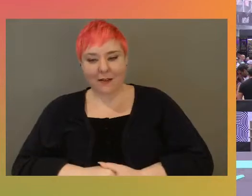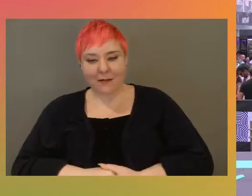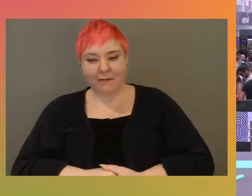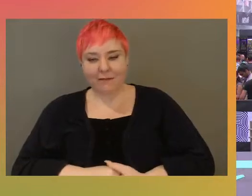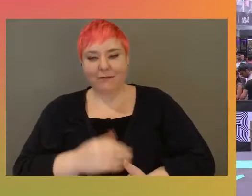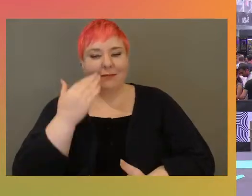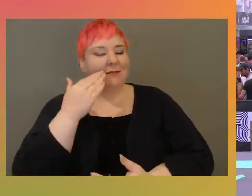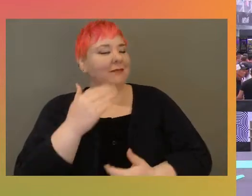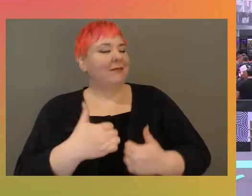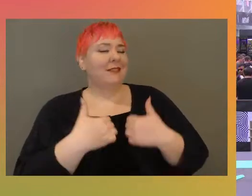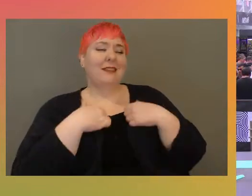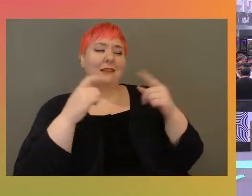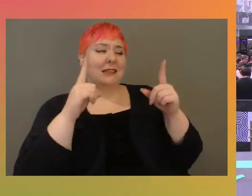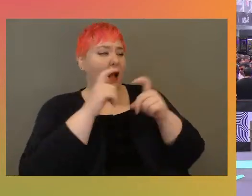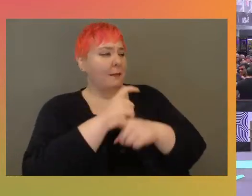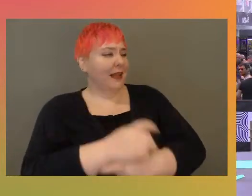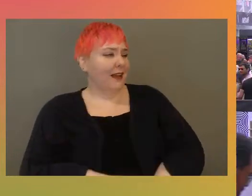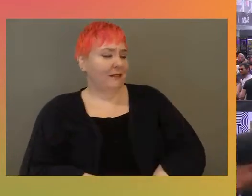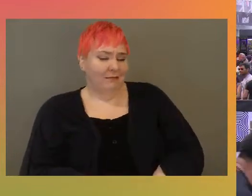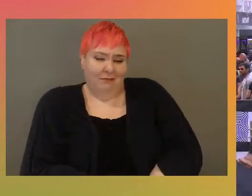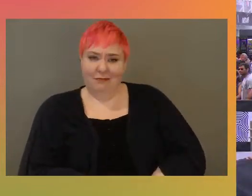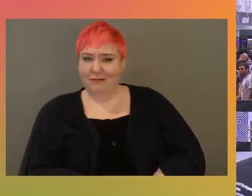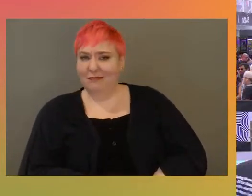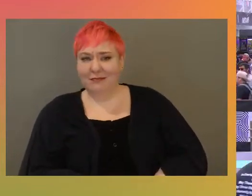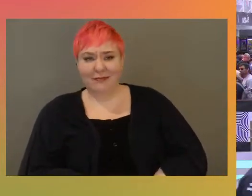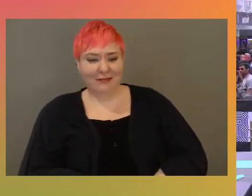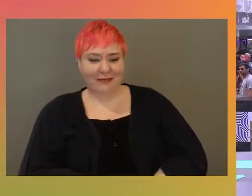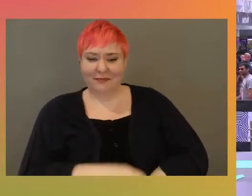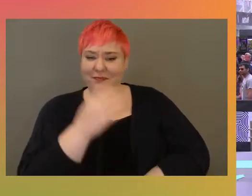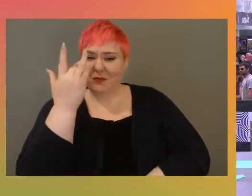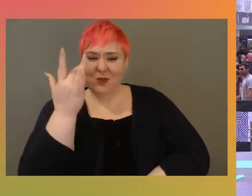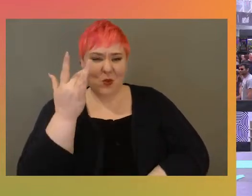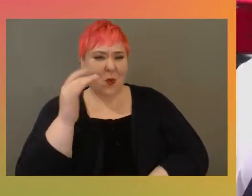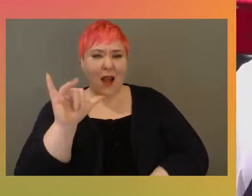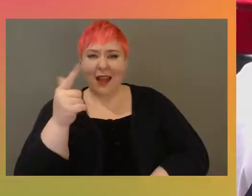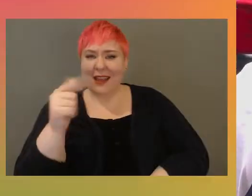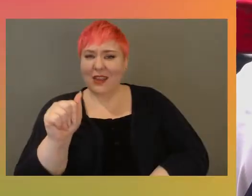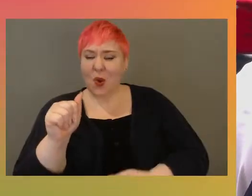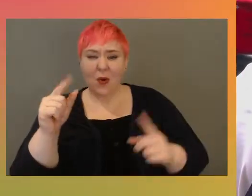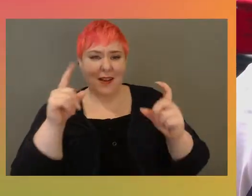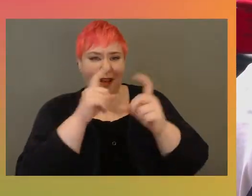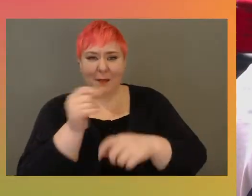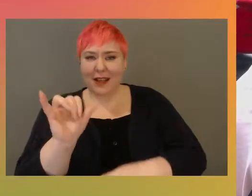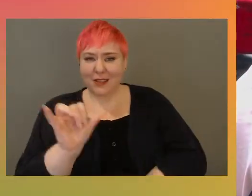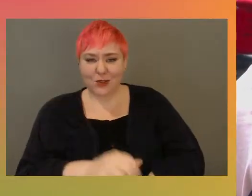IS THAT YOUR NATURAL STYLE THESE DAYS, WHAT BRINGS YOU TO